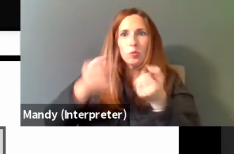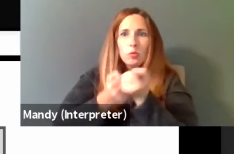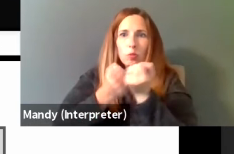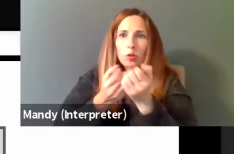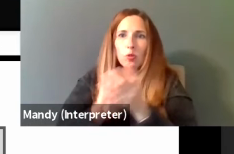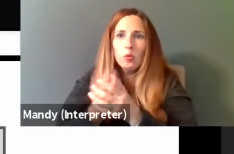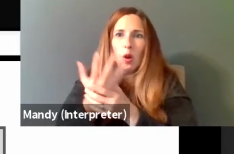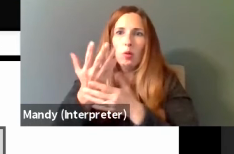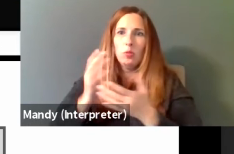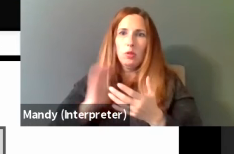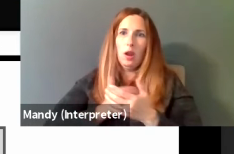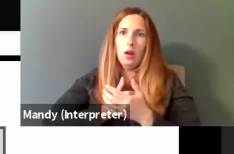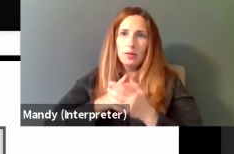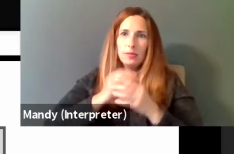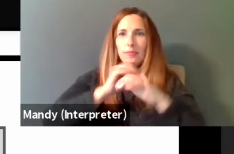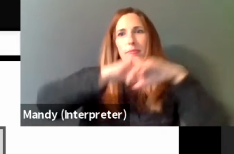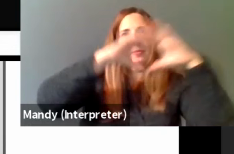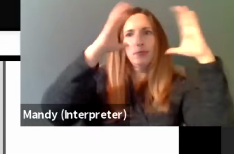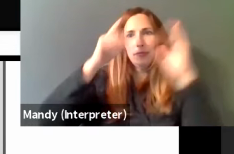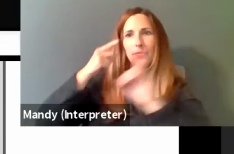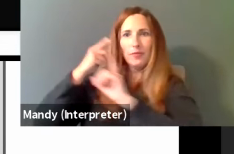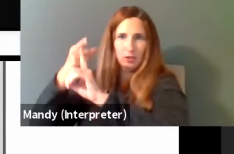of the mission and vision of your companies.